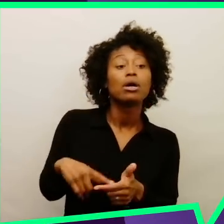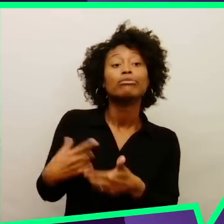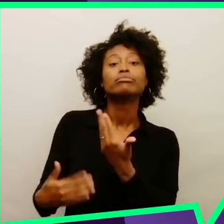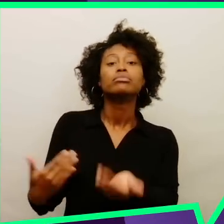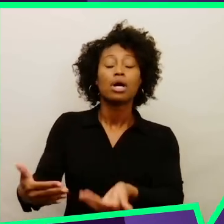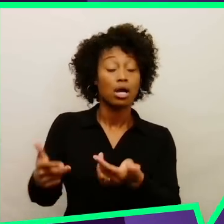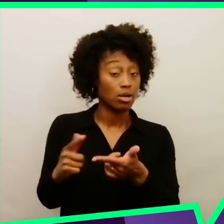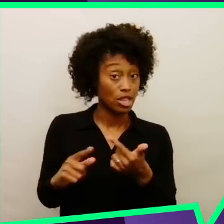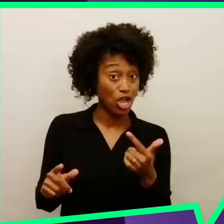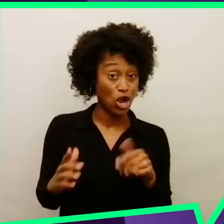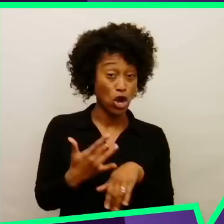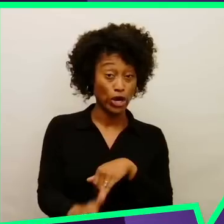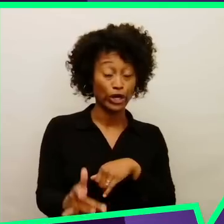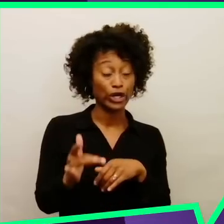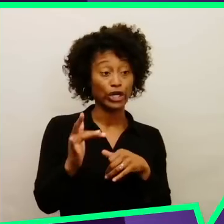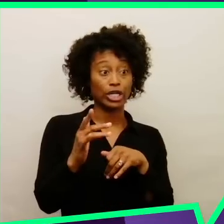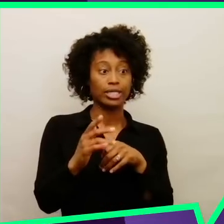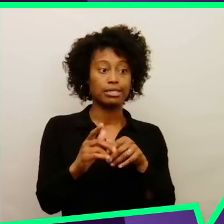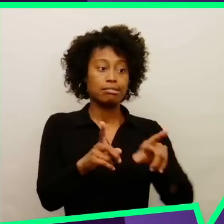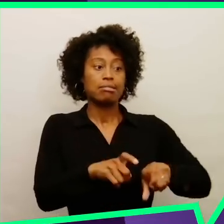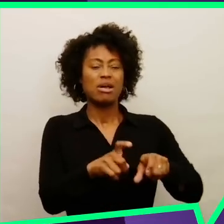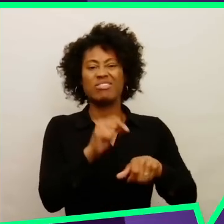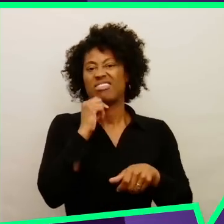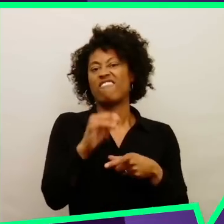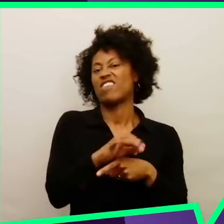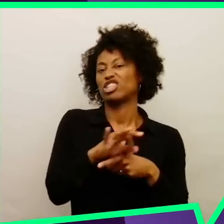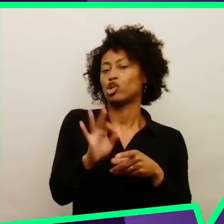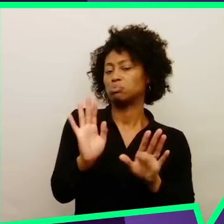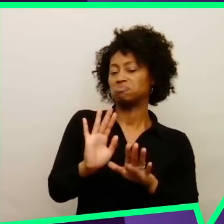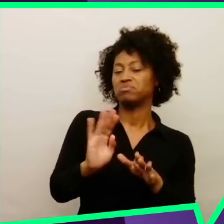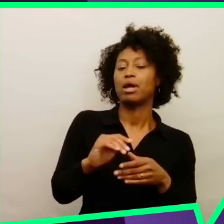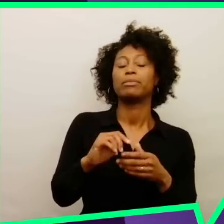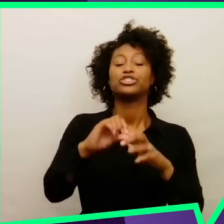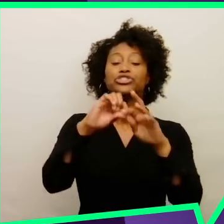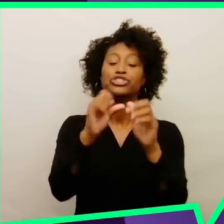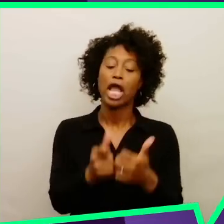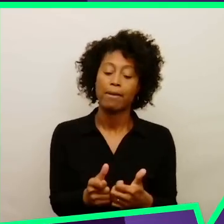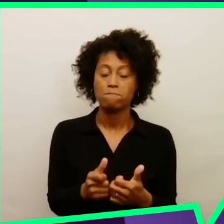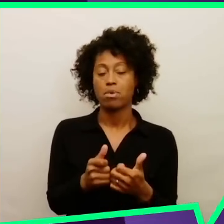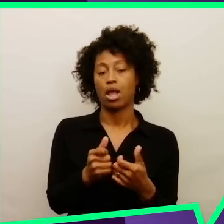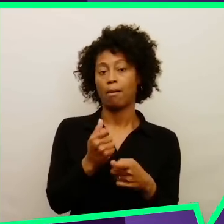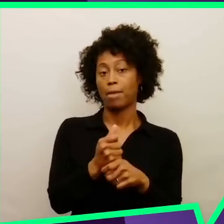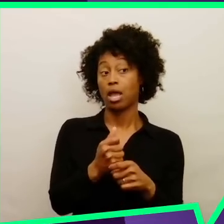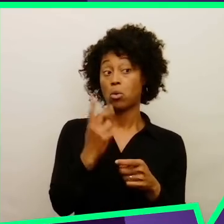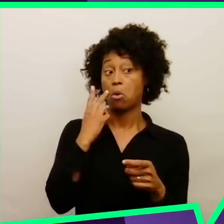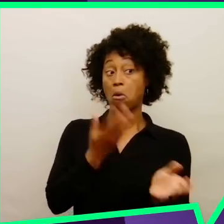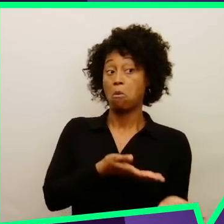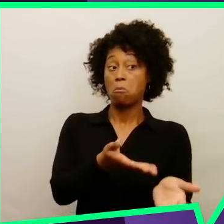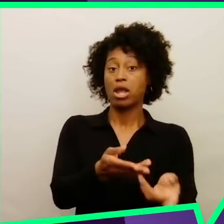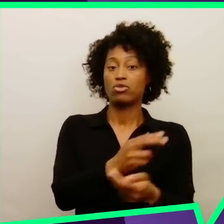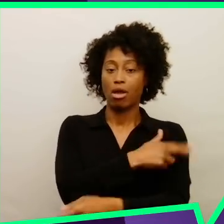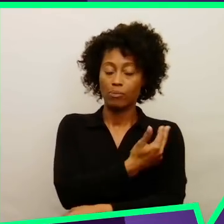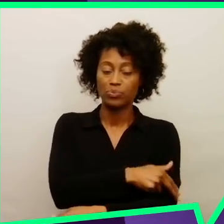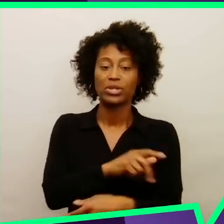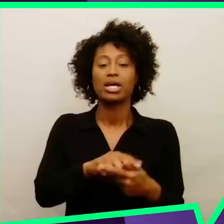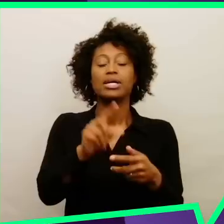So we wanted to make sure that we acted on that. And from there, even with our very, very early prototypes,